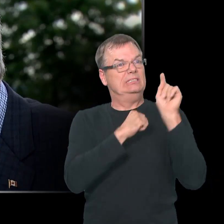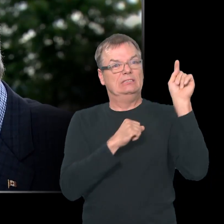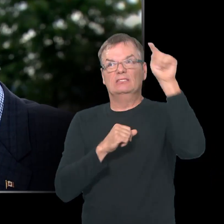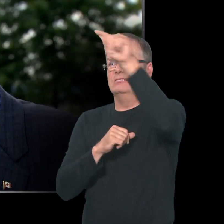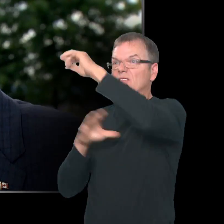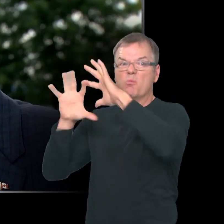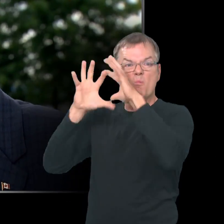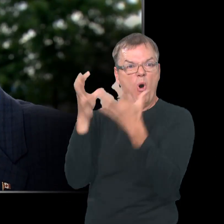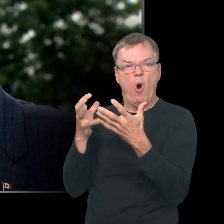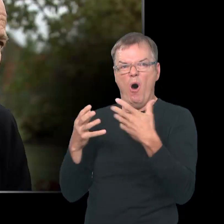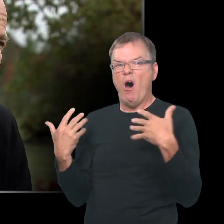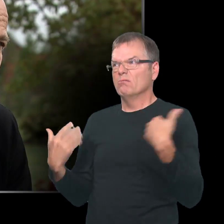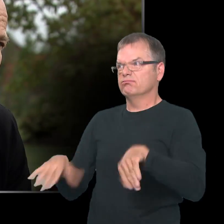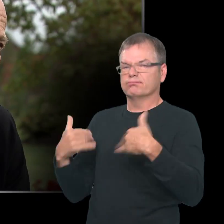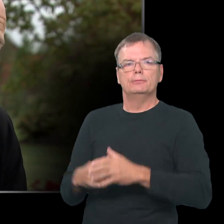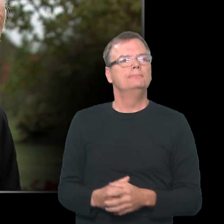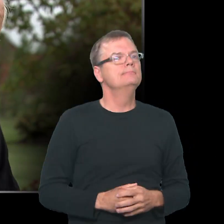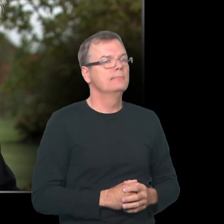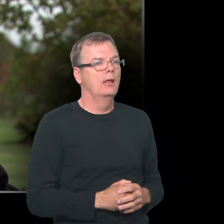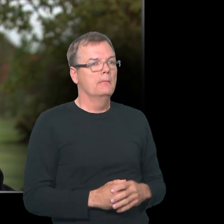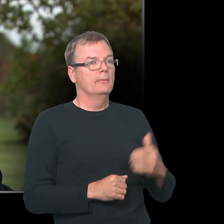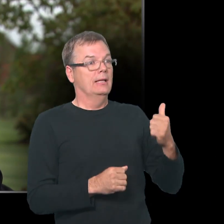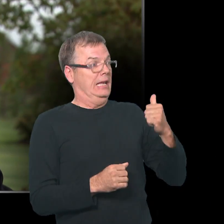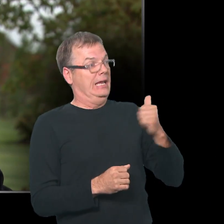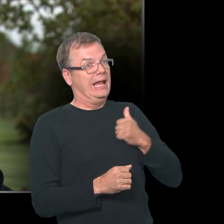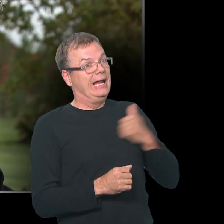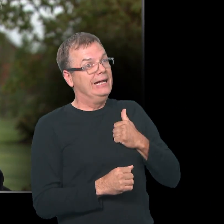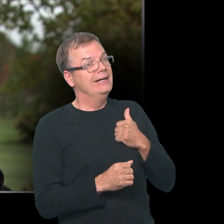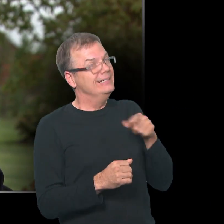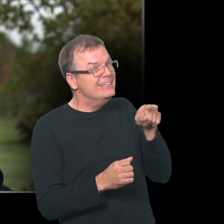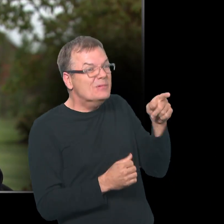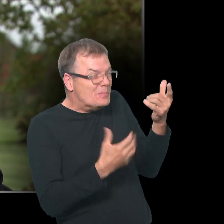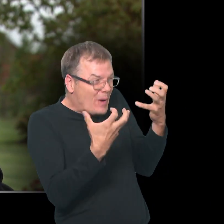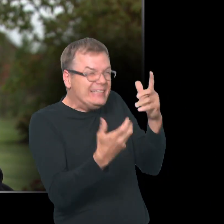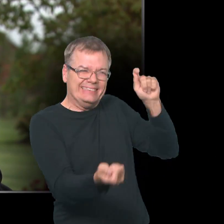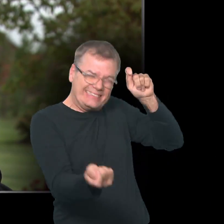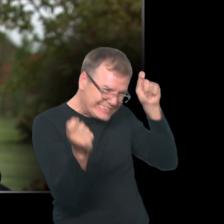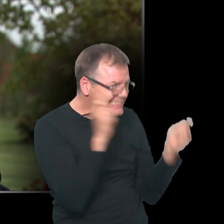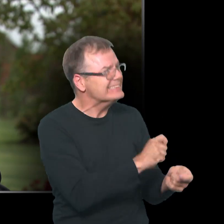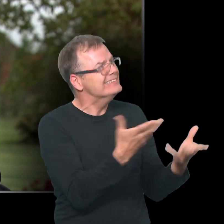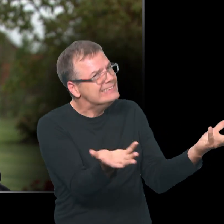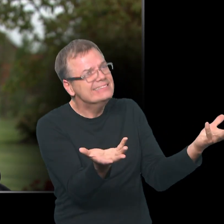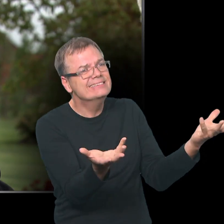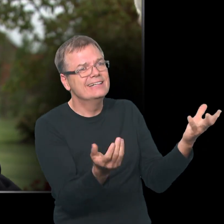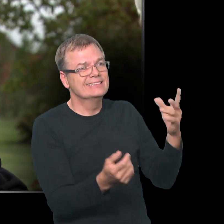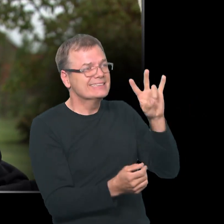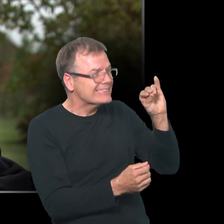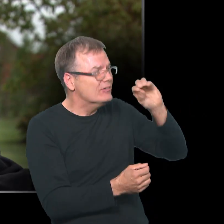and would put us where a lot of other countries have been, and where we don't want to go. But they don't seem to be seeing that,